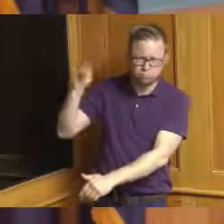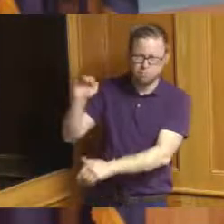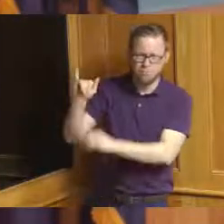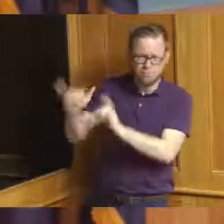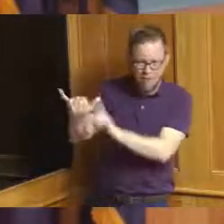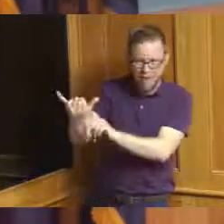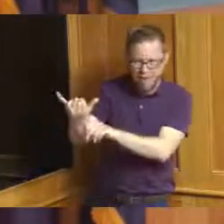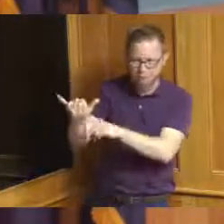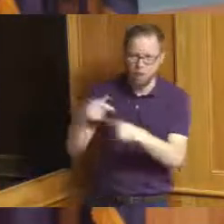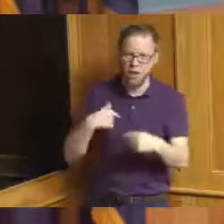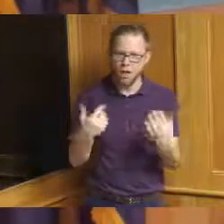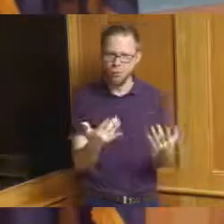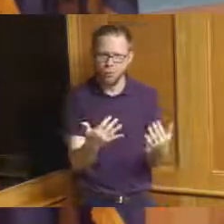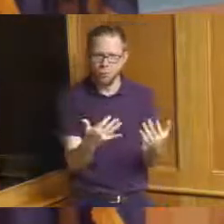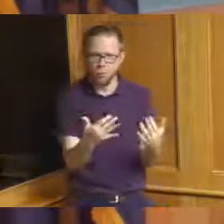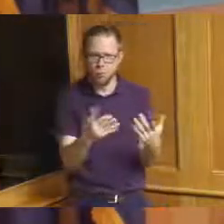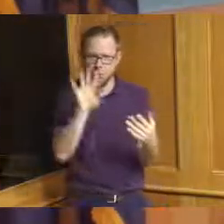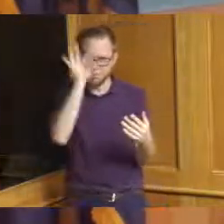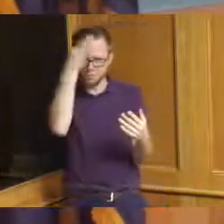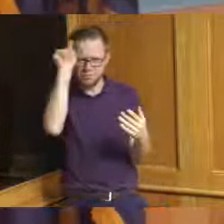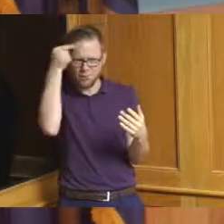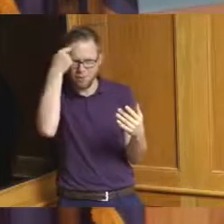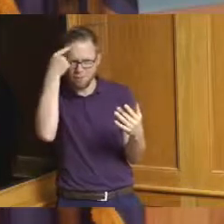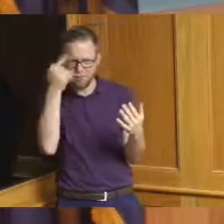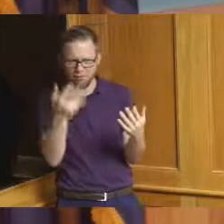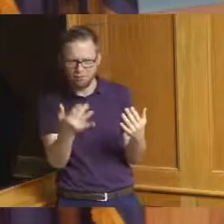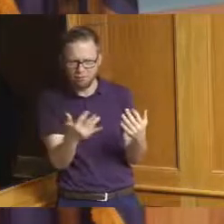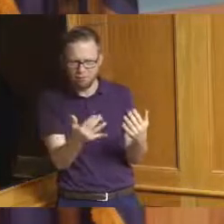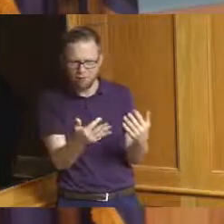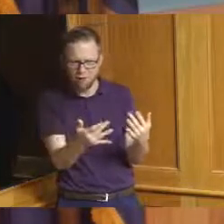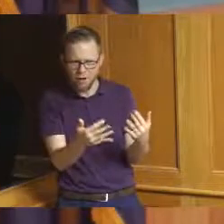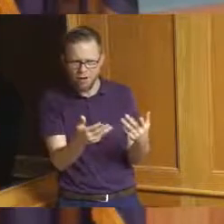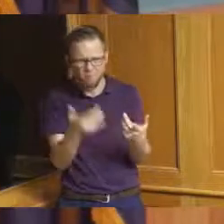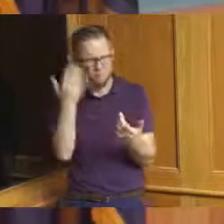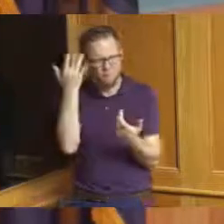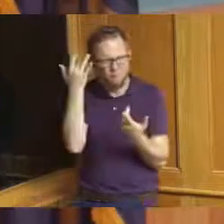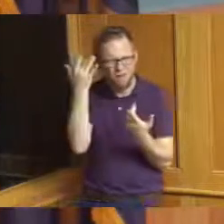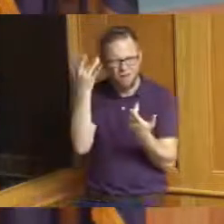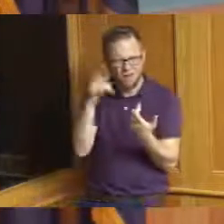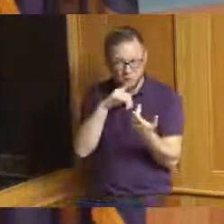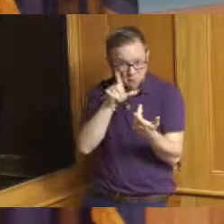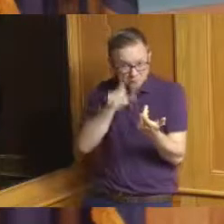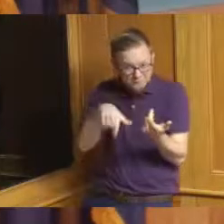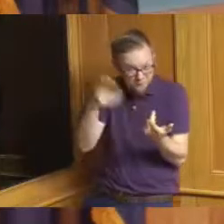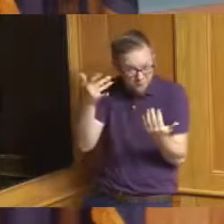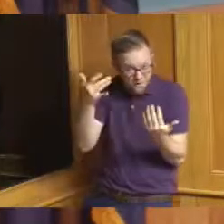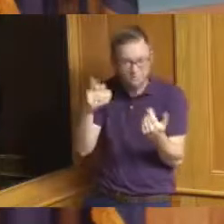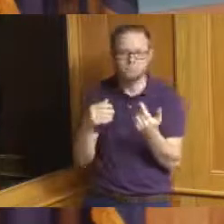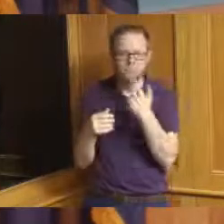and then again when we when we rolled it out in october so we want to have consistency i am